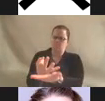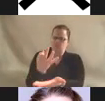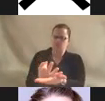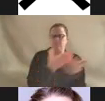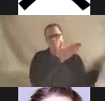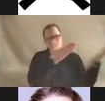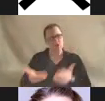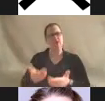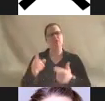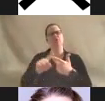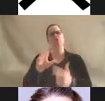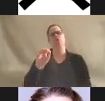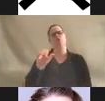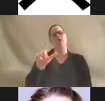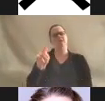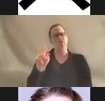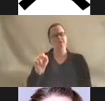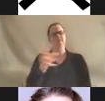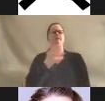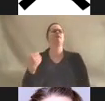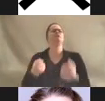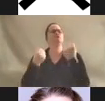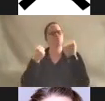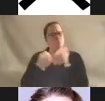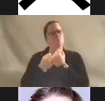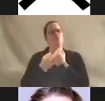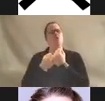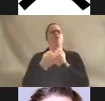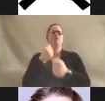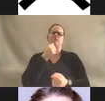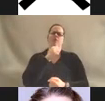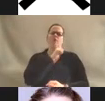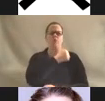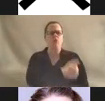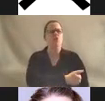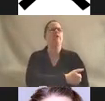and support their authority, their ability to organize,